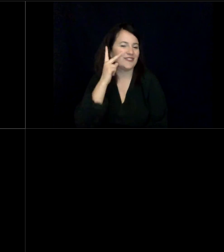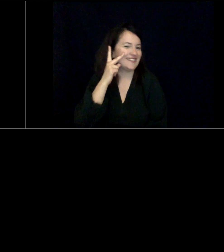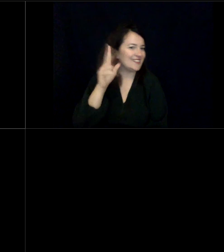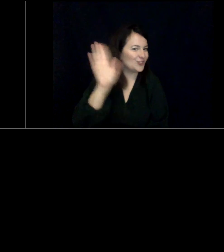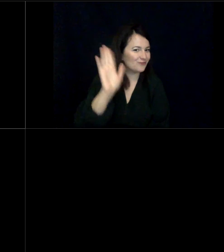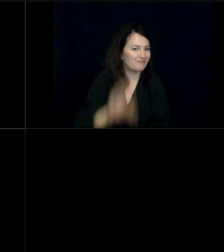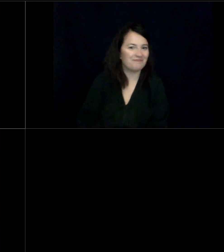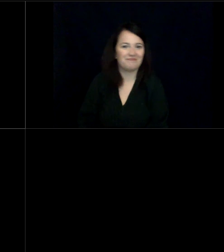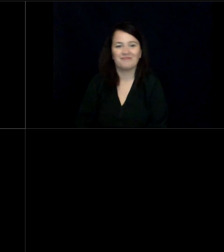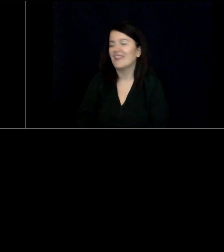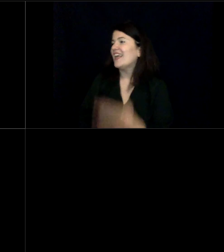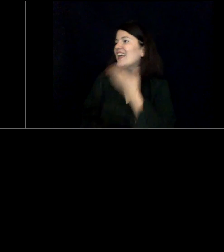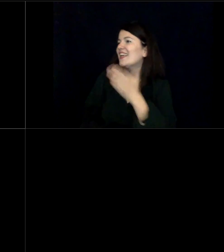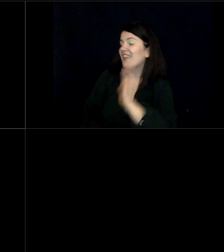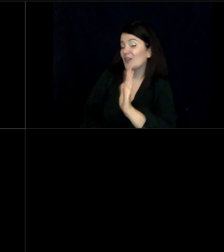Thank you very much.